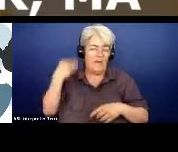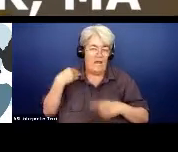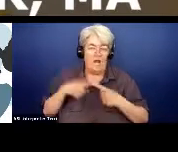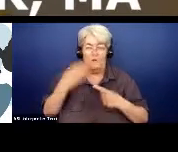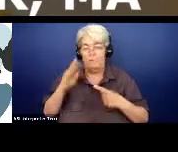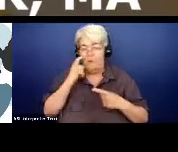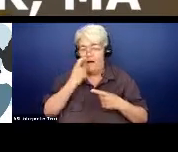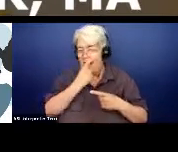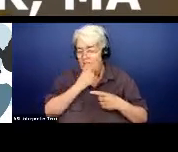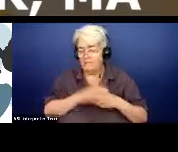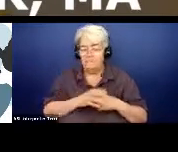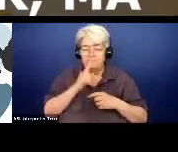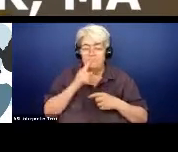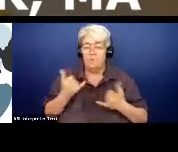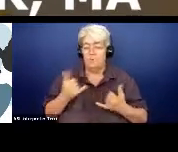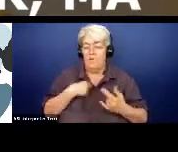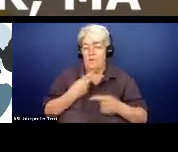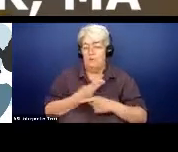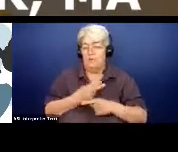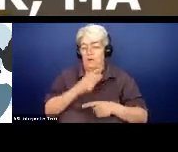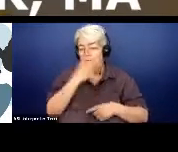Today I have on a black shirt with